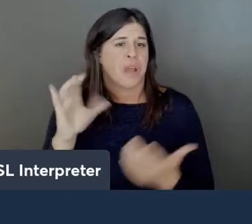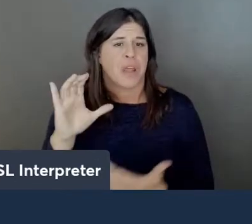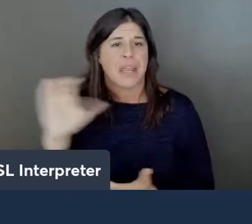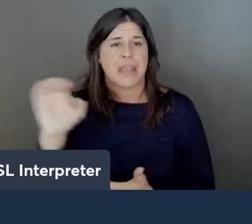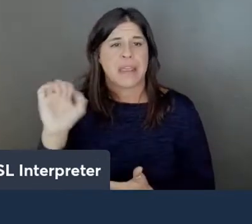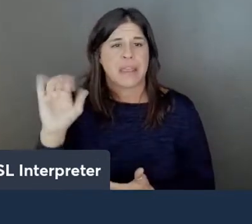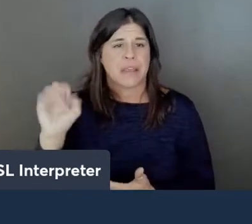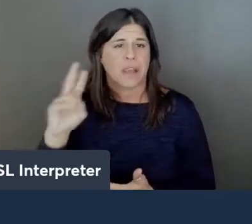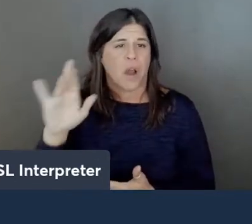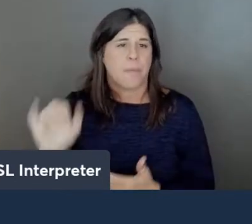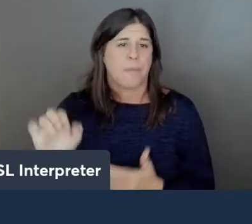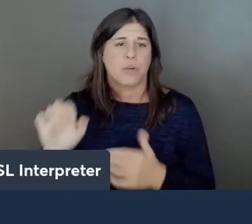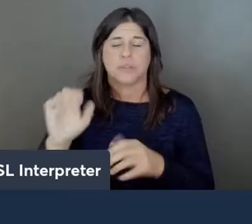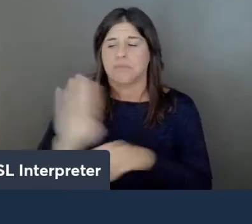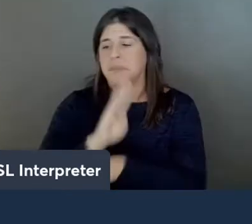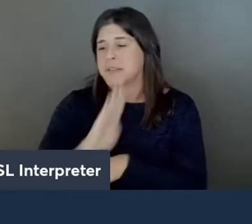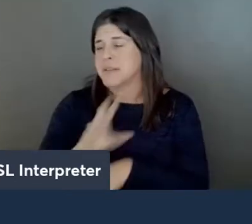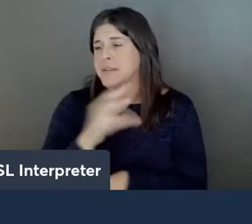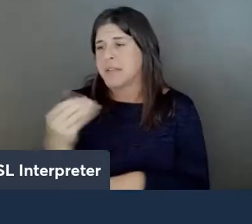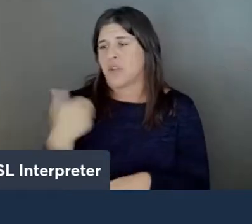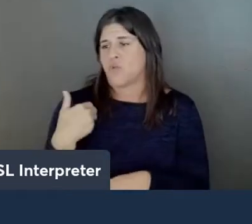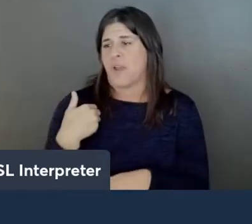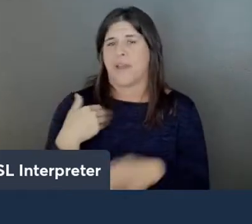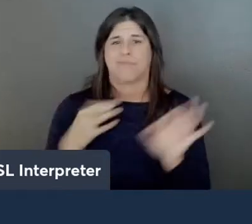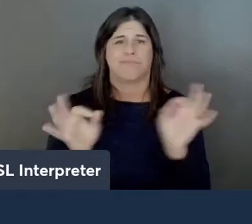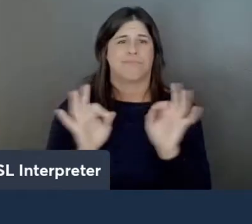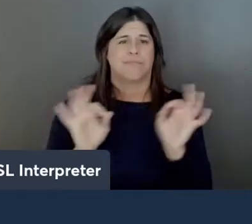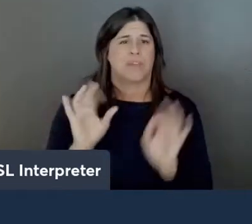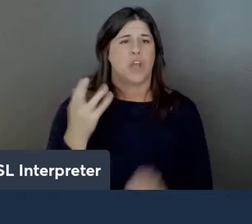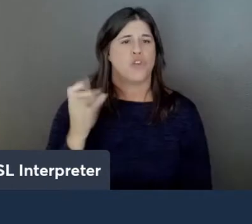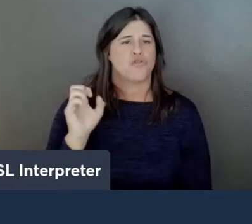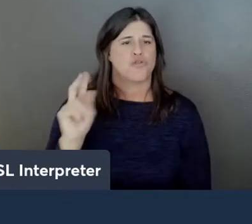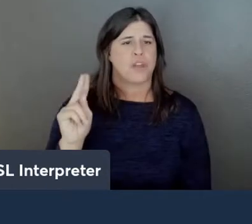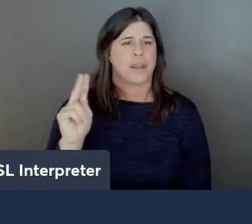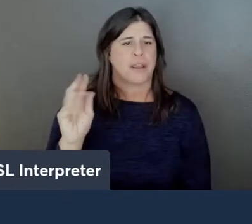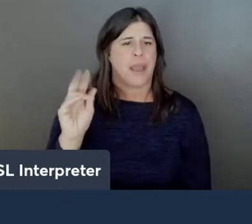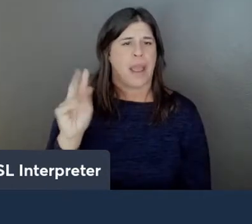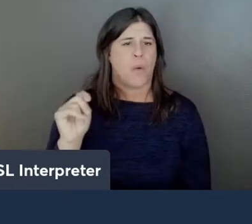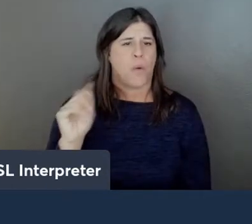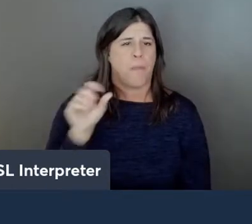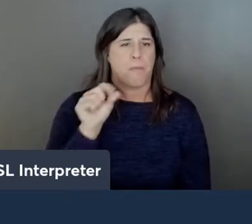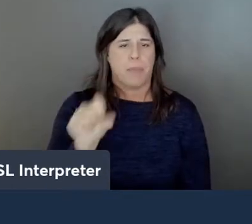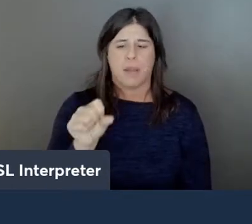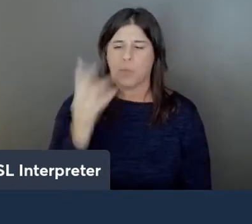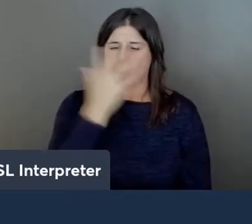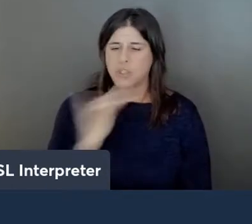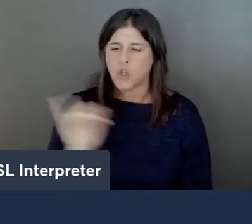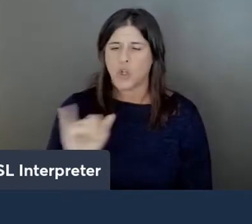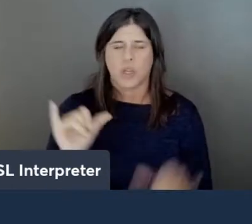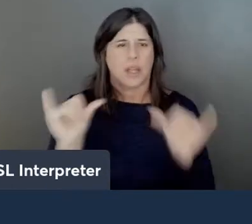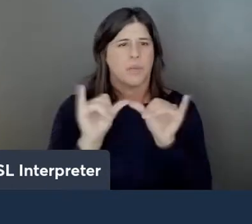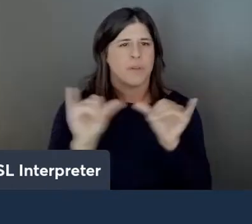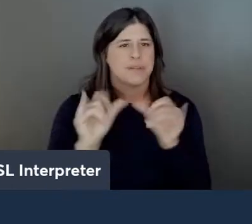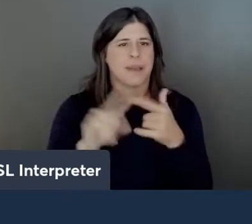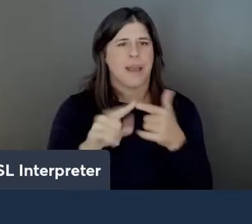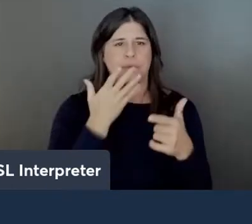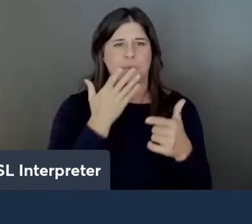and you have something as small as a checkout button. What does that checkout button look like? What size is it? What color is it?